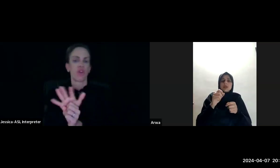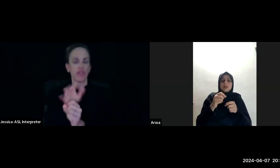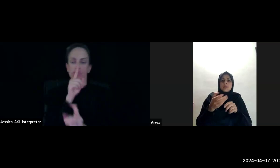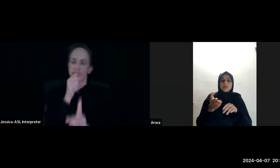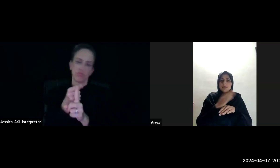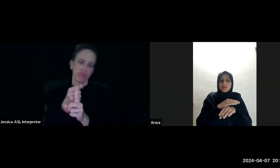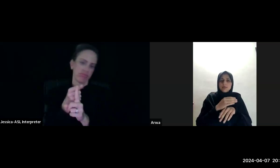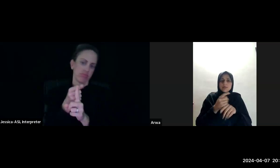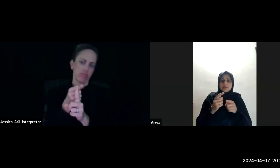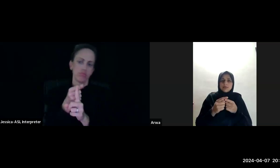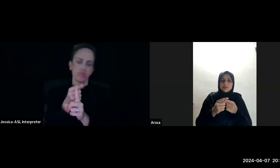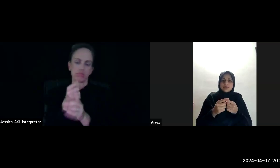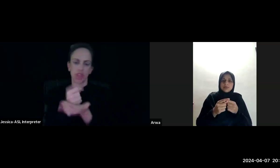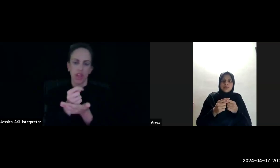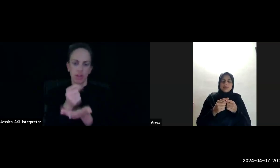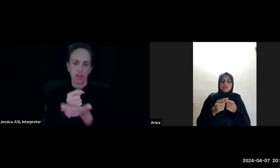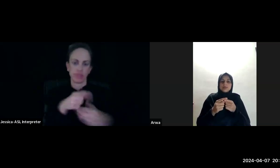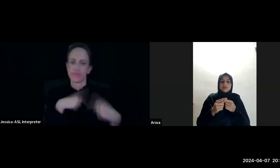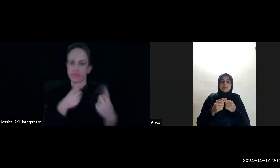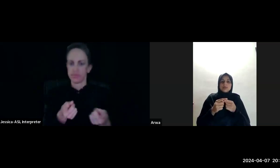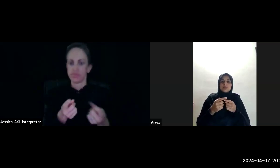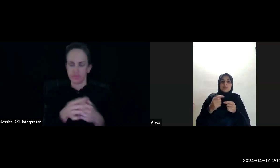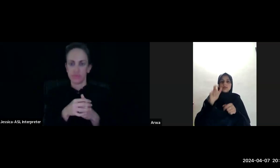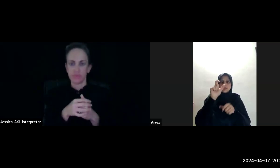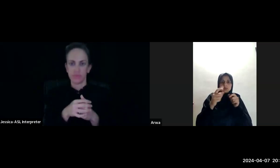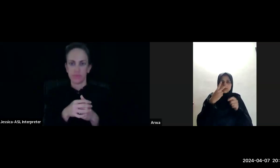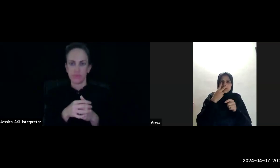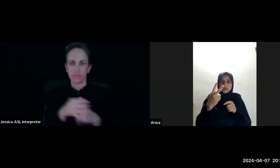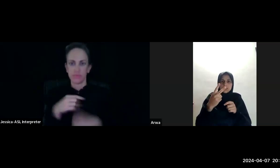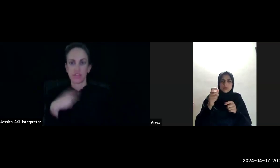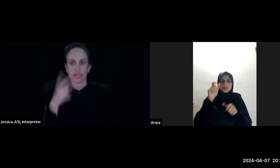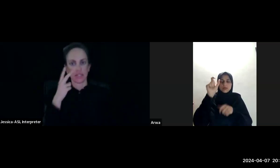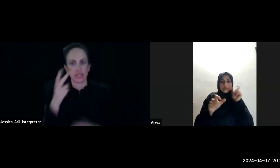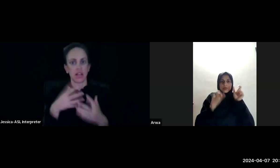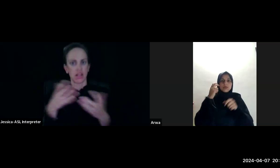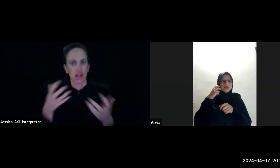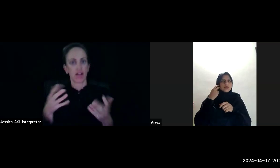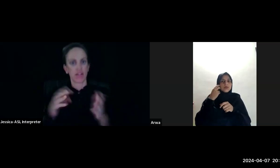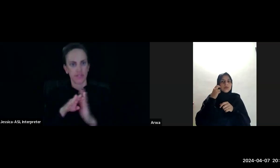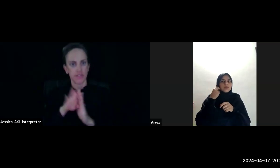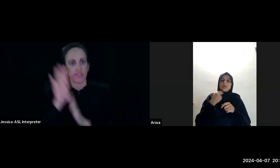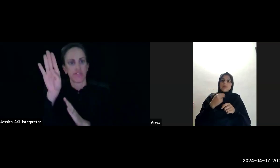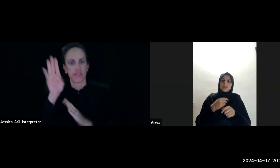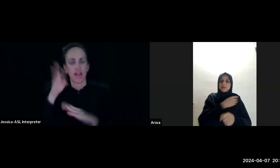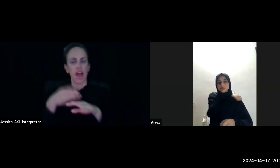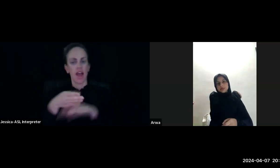field for more than three decades uh I can see quite a lot of traction post pandemic. the pandemic